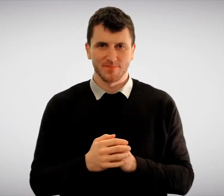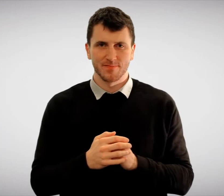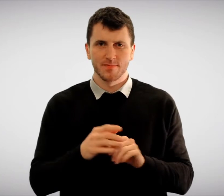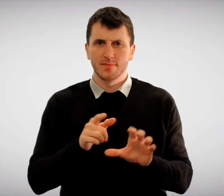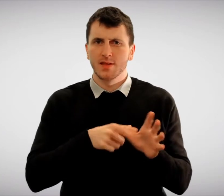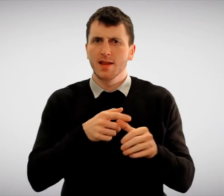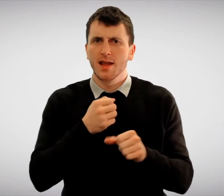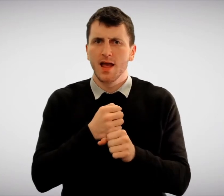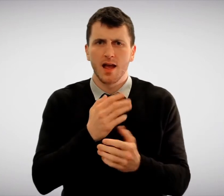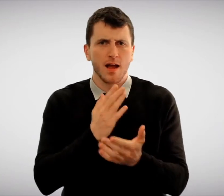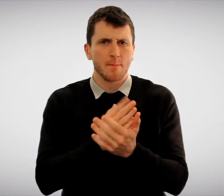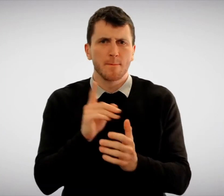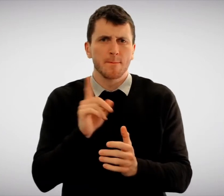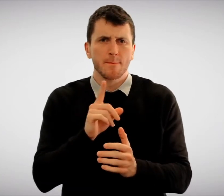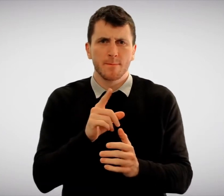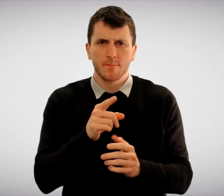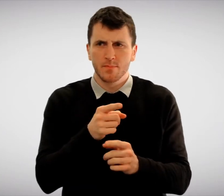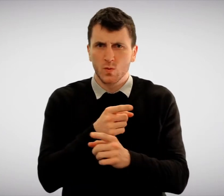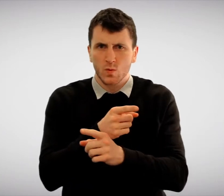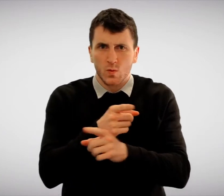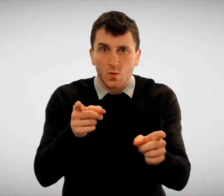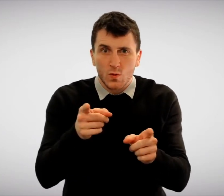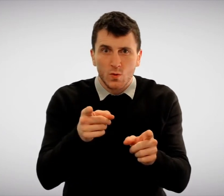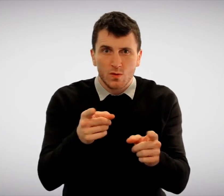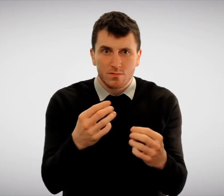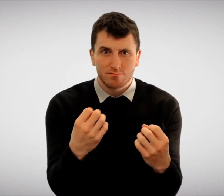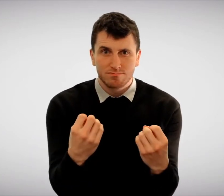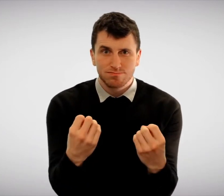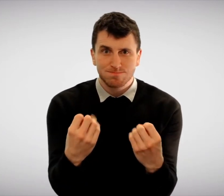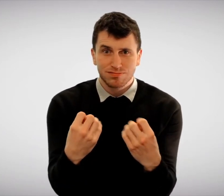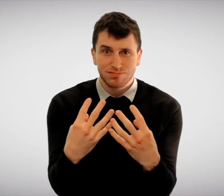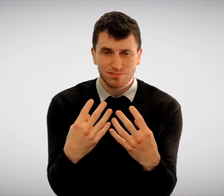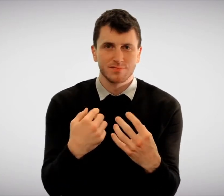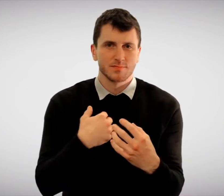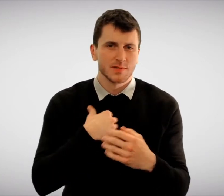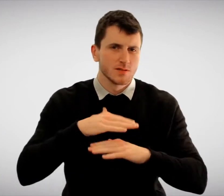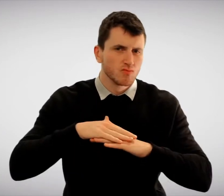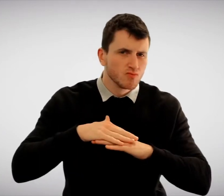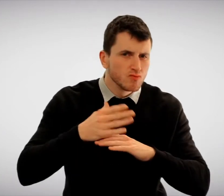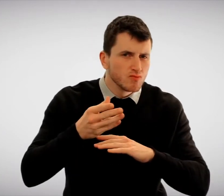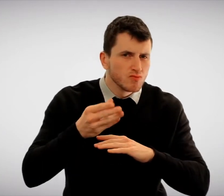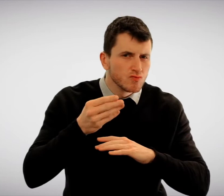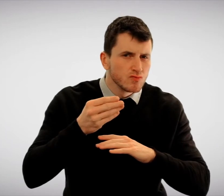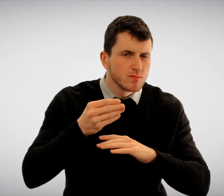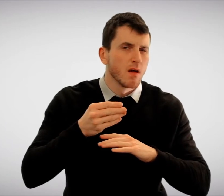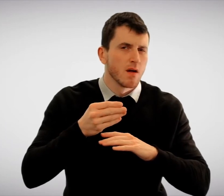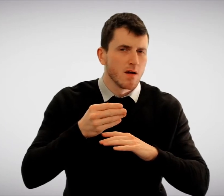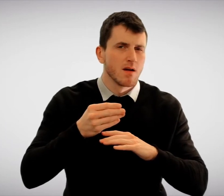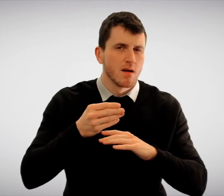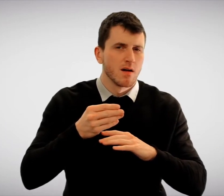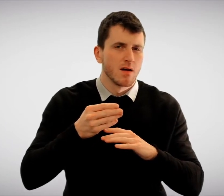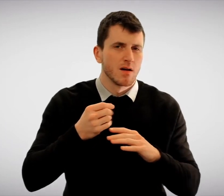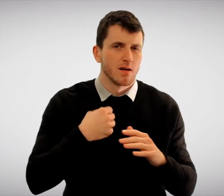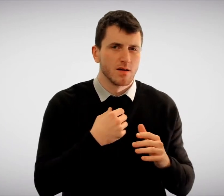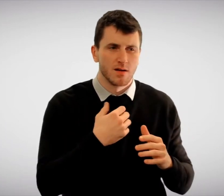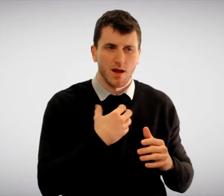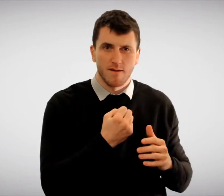The Youth Advisory Group has been set up so young Deaf people like you can tell us what YOU want to see us doing.